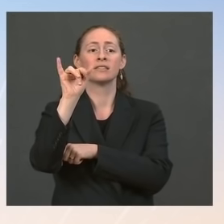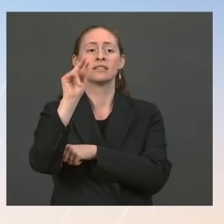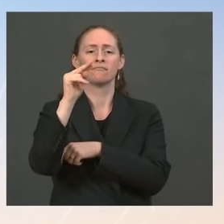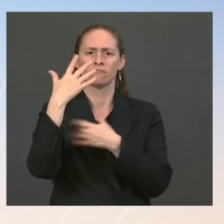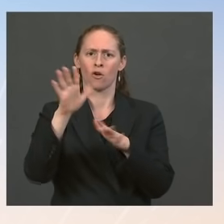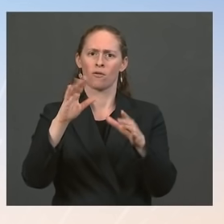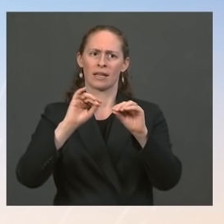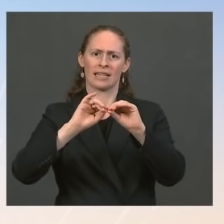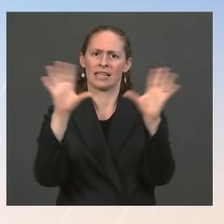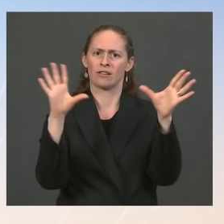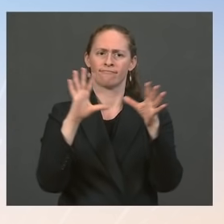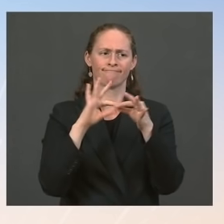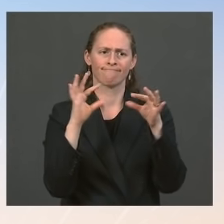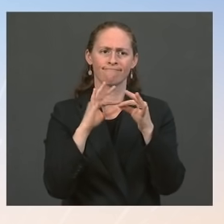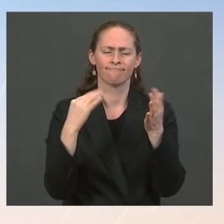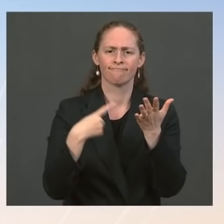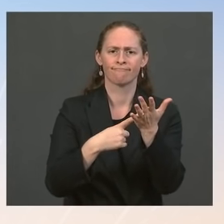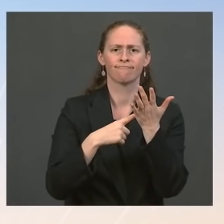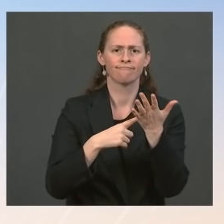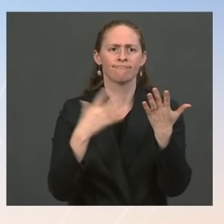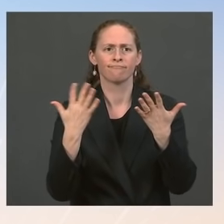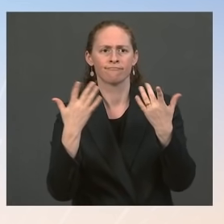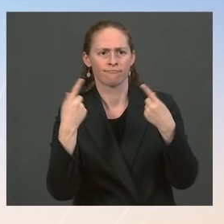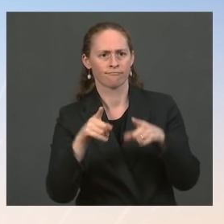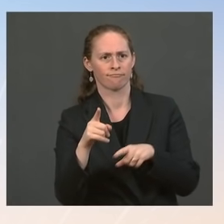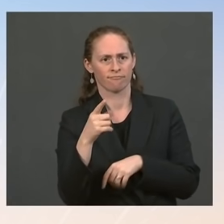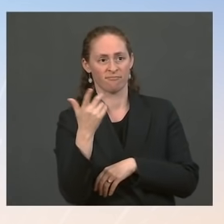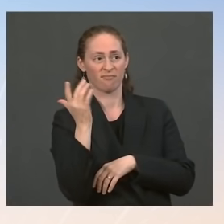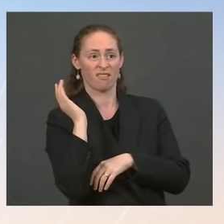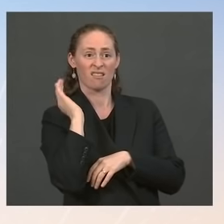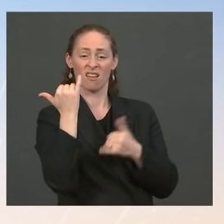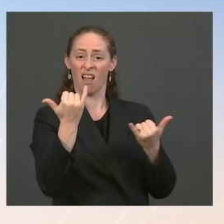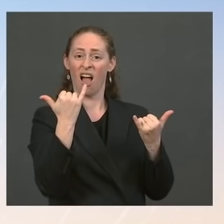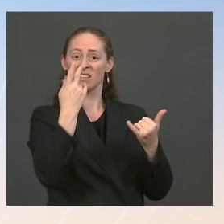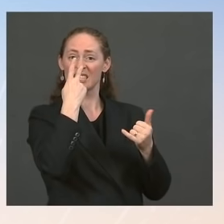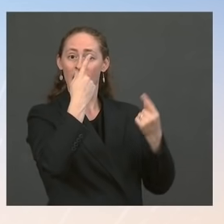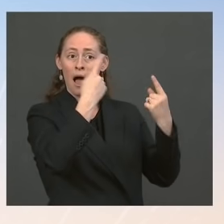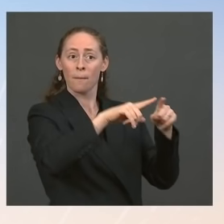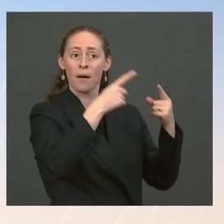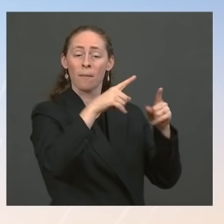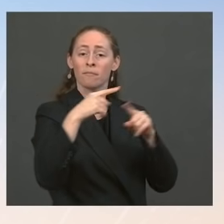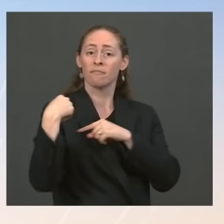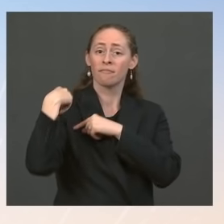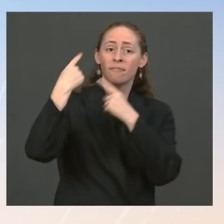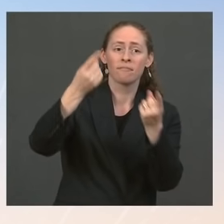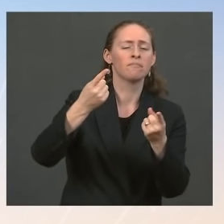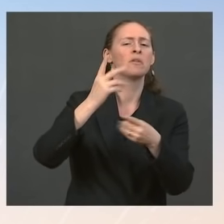during the same testimony, and he said our credibility remains solid and "people place great trust and confidence" in America.